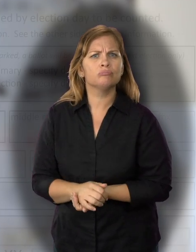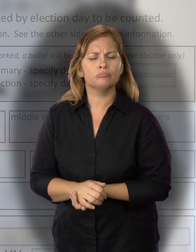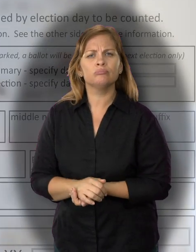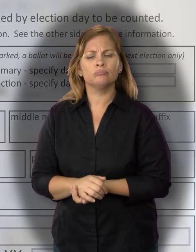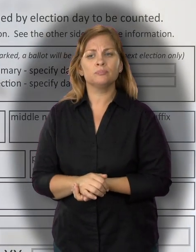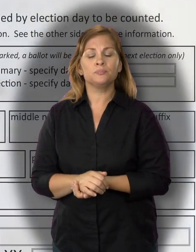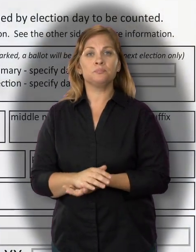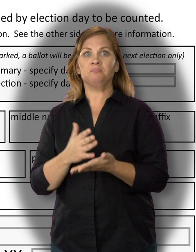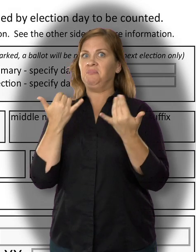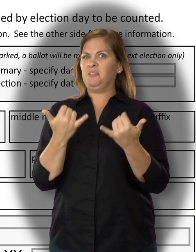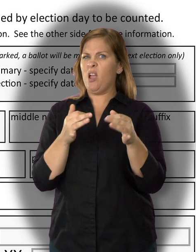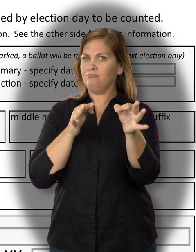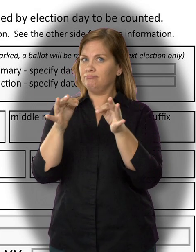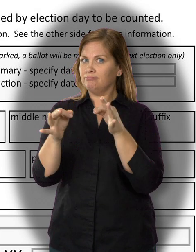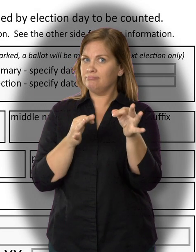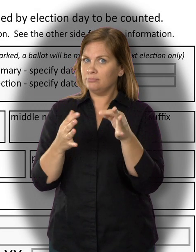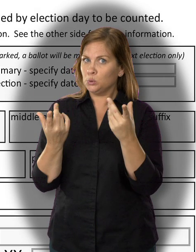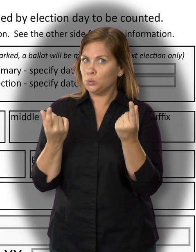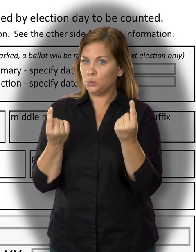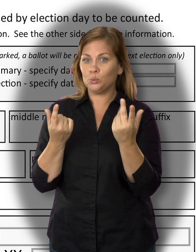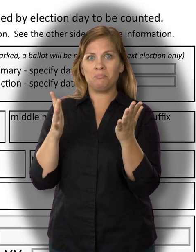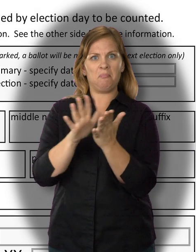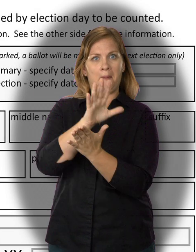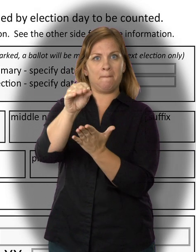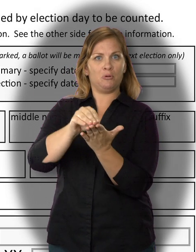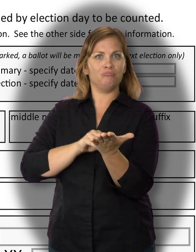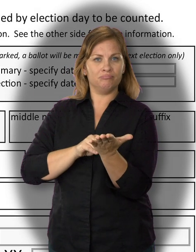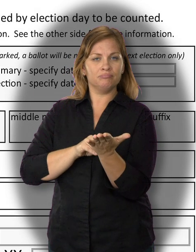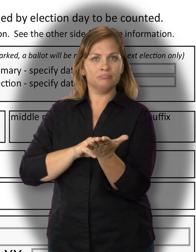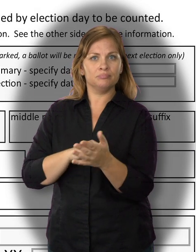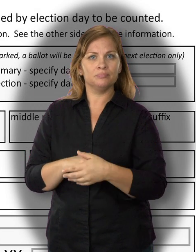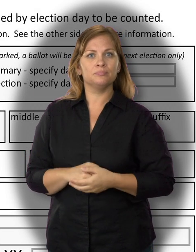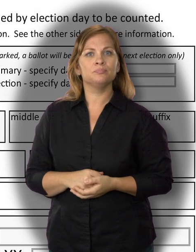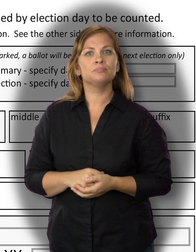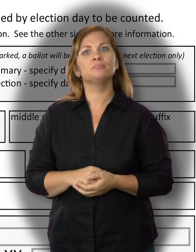Here's how to apply using the paper form.